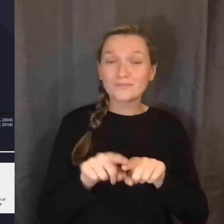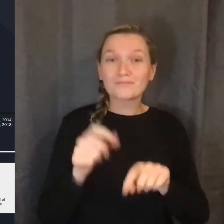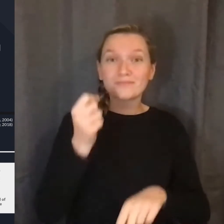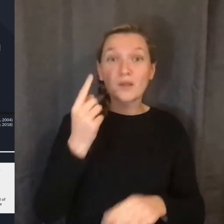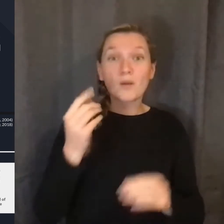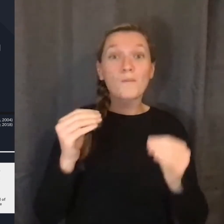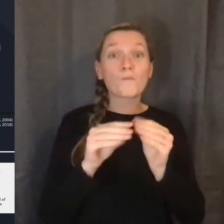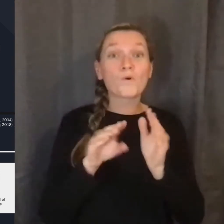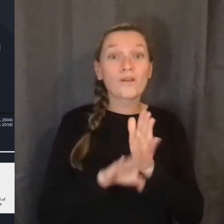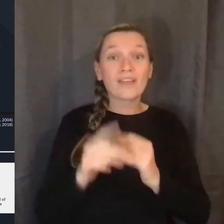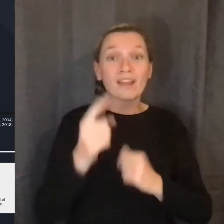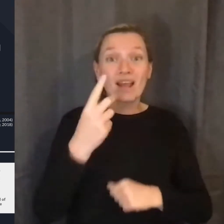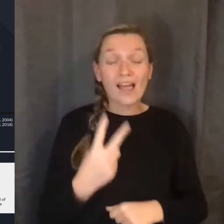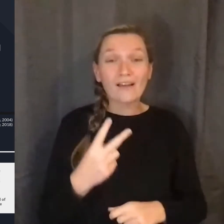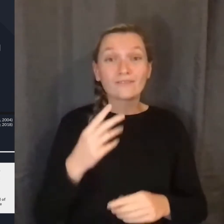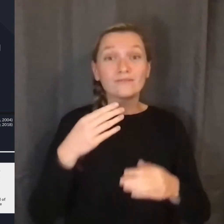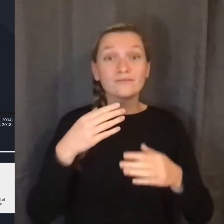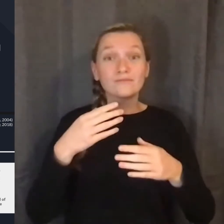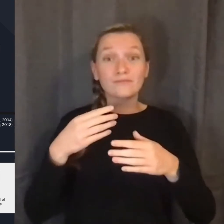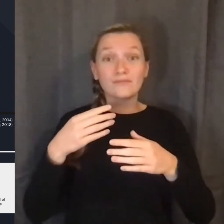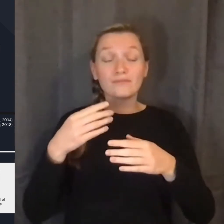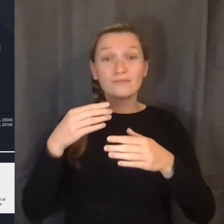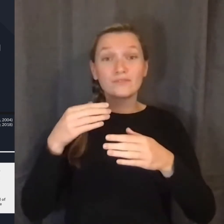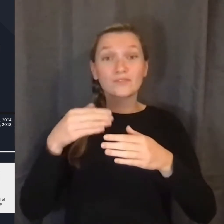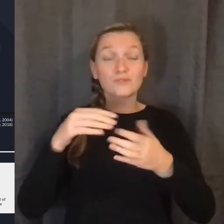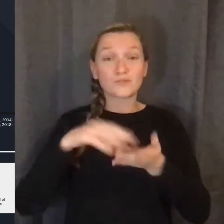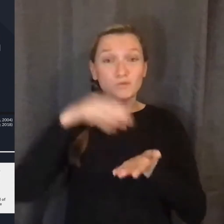It's also important to recognize that more than half of the students